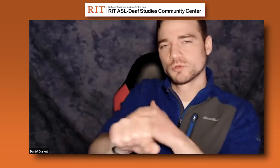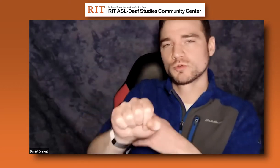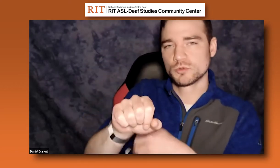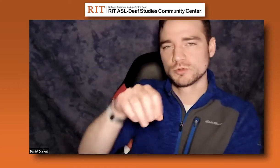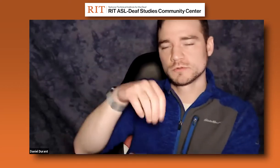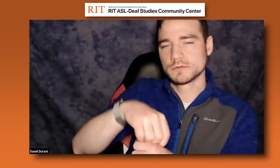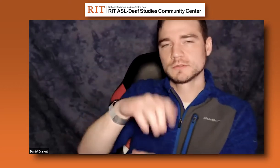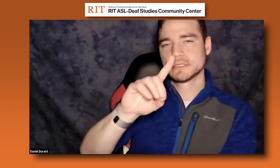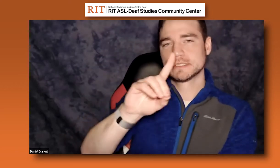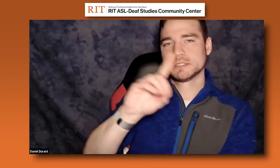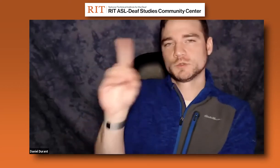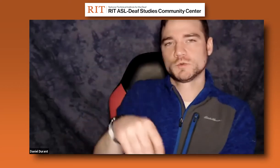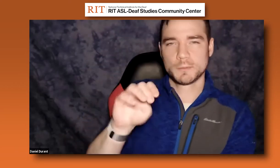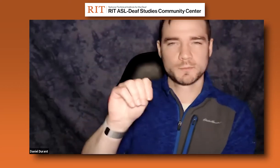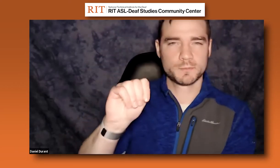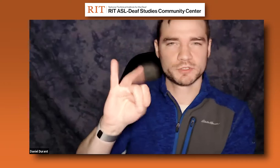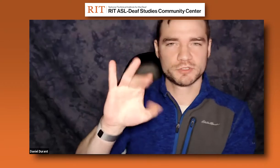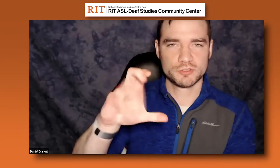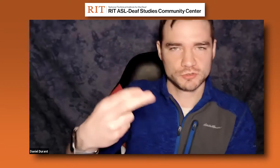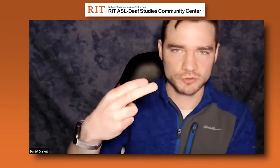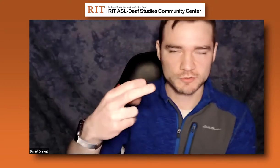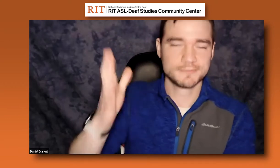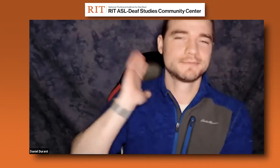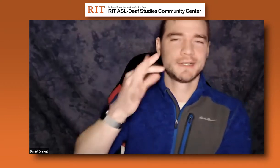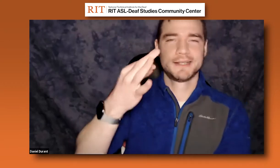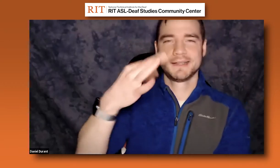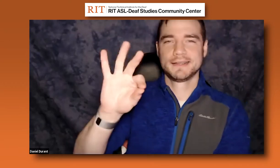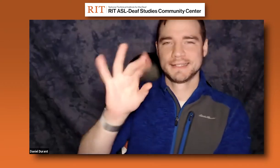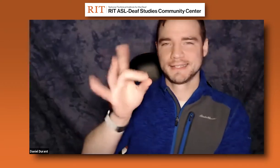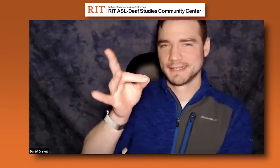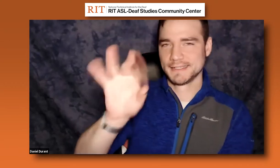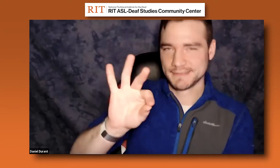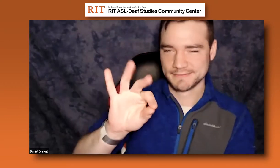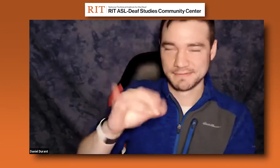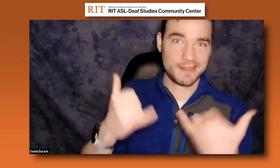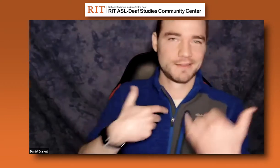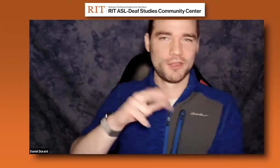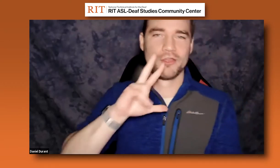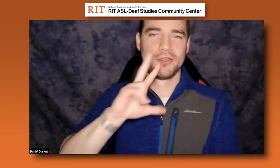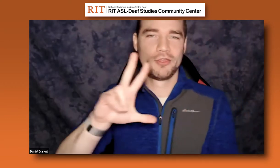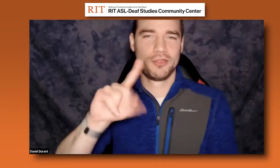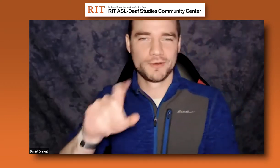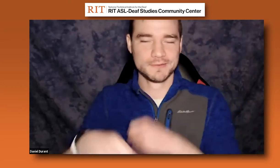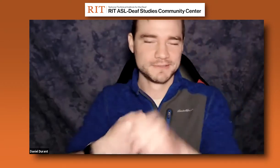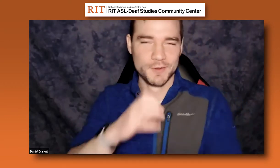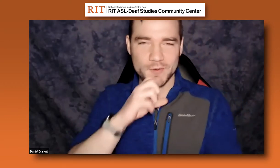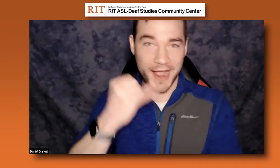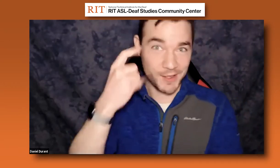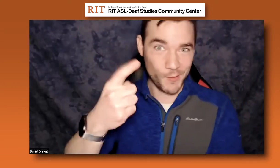I was born in Detroit, Michigan. That was in 1989, and yes, I'm 31.